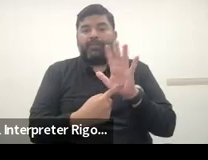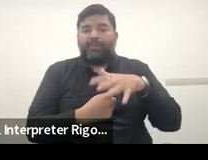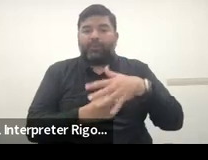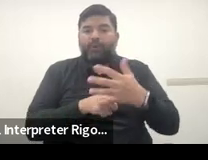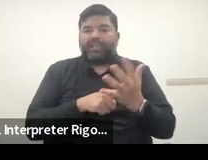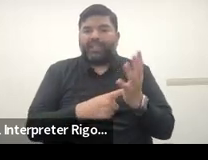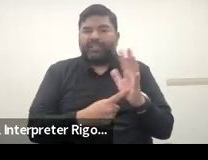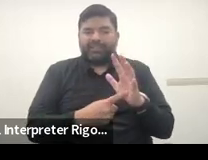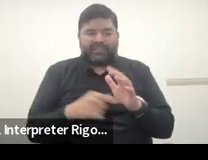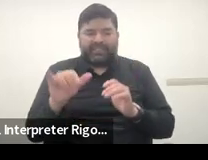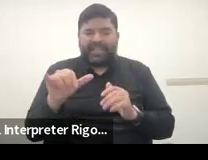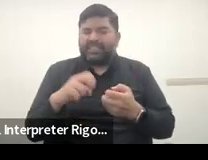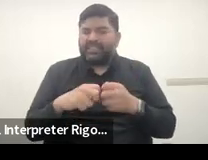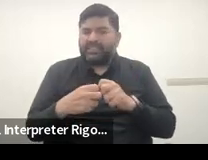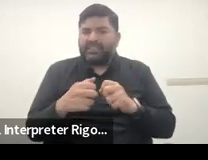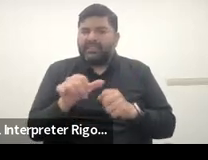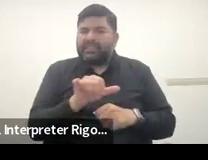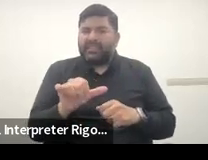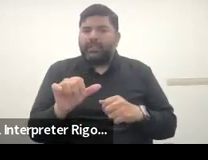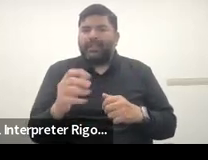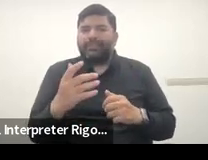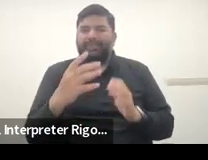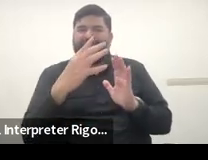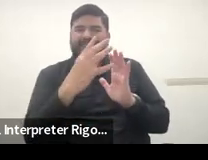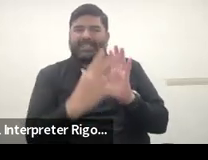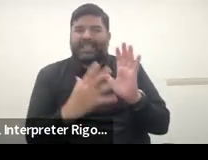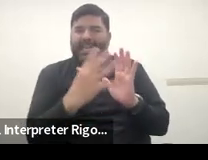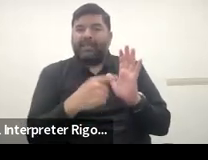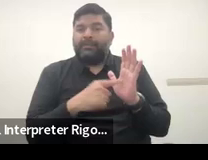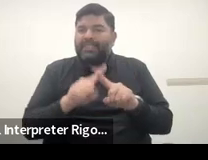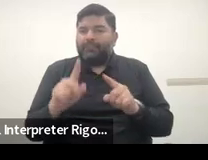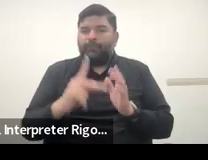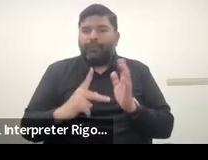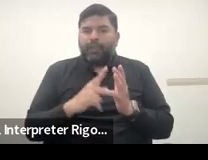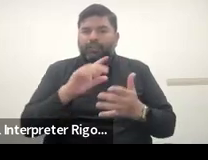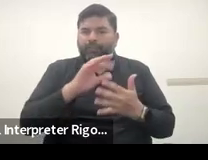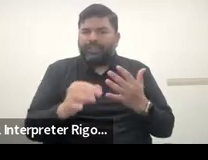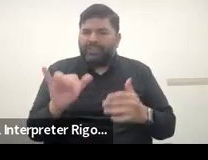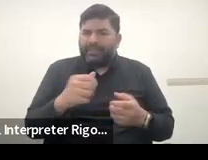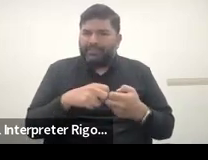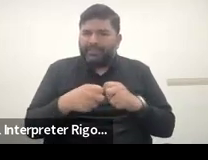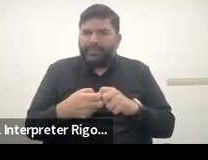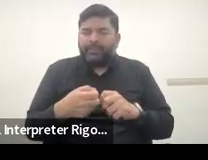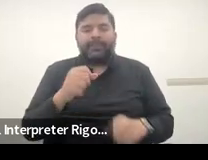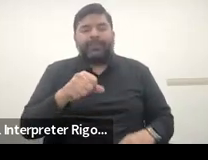like same scan but like different phonolological features? LEE: Yeah, oh yeah. You're getting at an issue